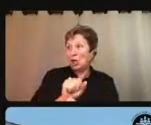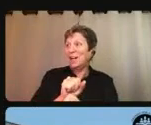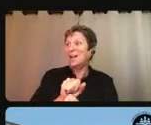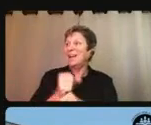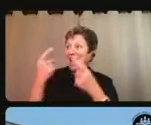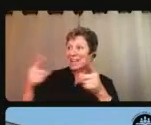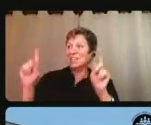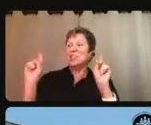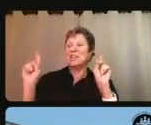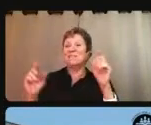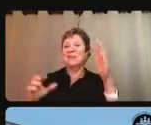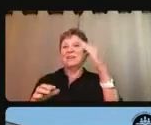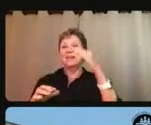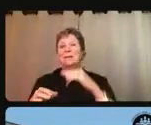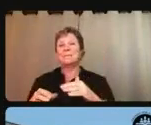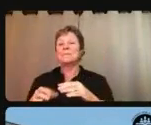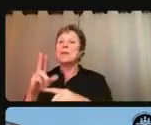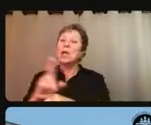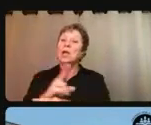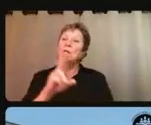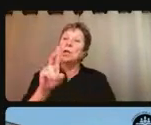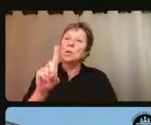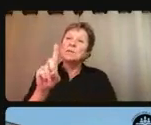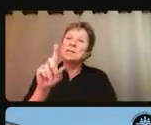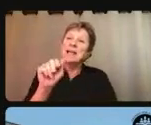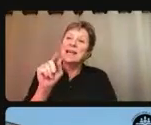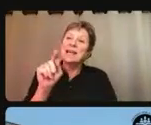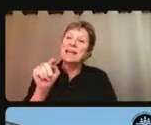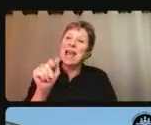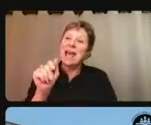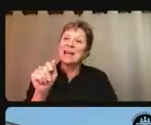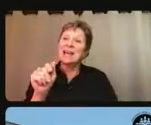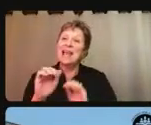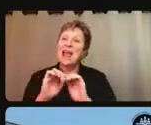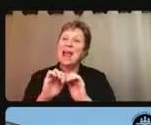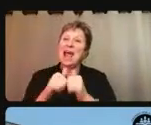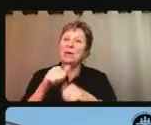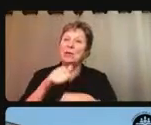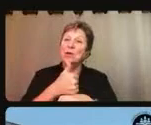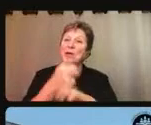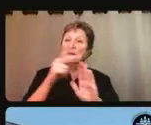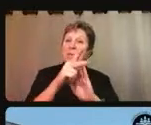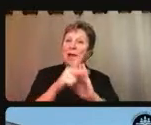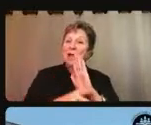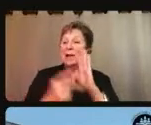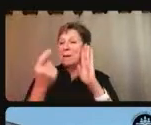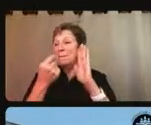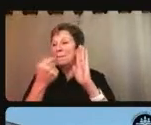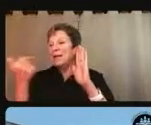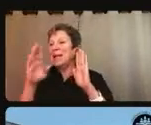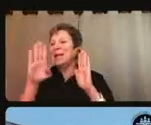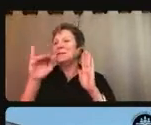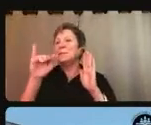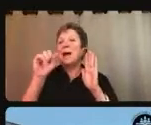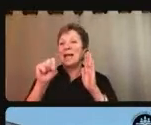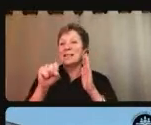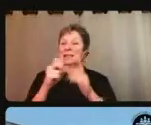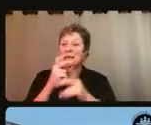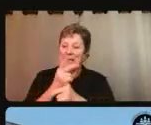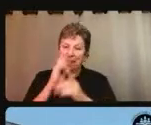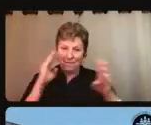WILL WORK AND PRODUCE HIGH